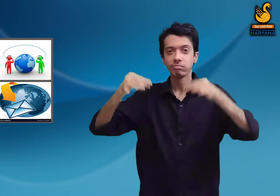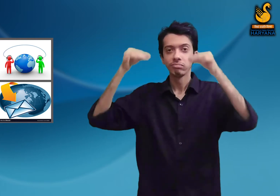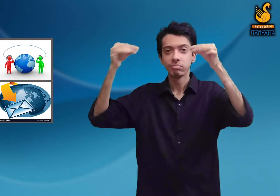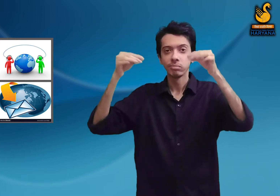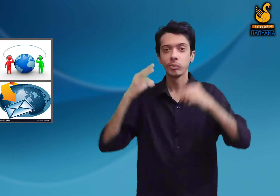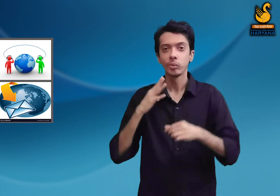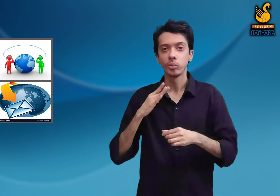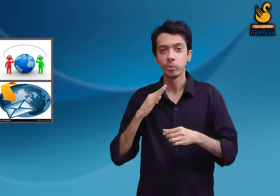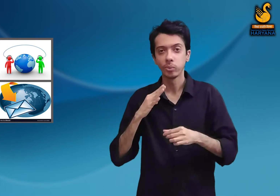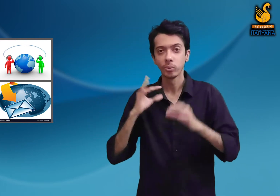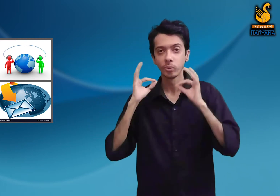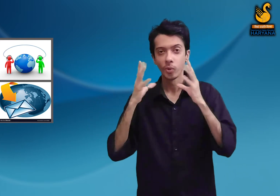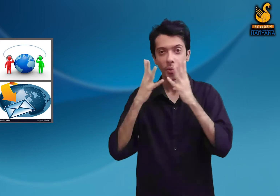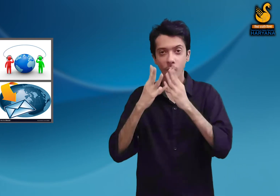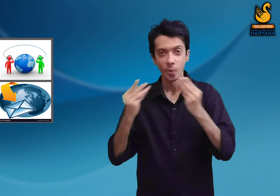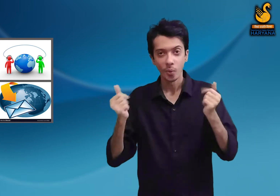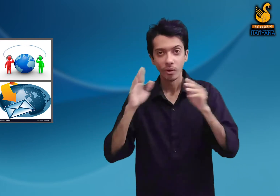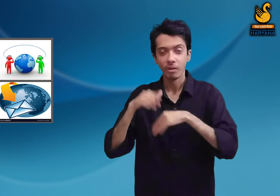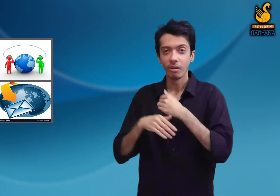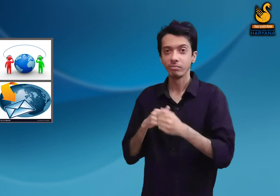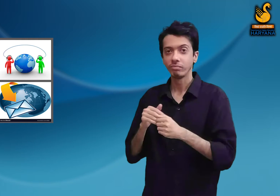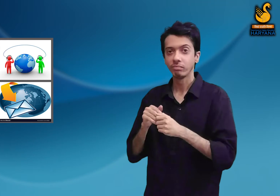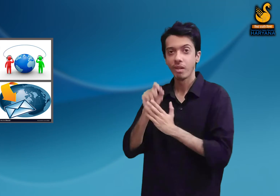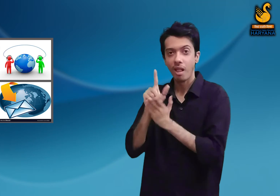Then a trained photo developer would turn the film into paper pictures.